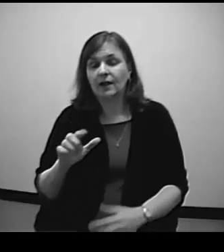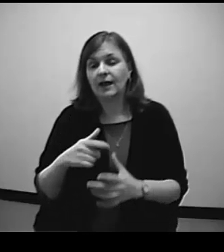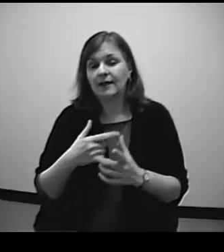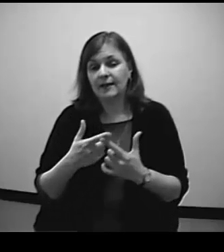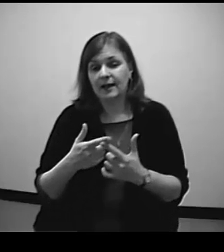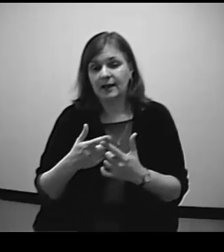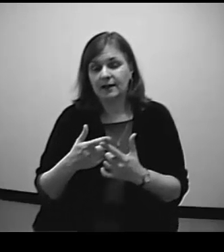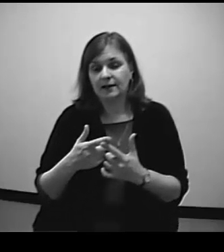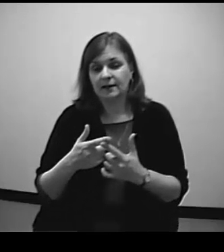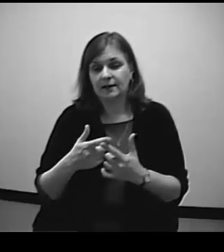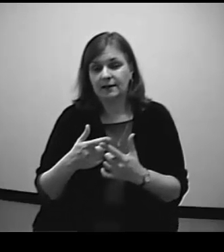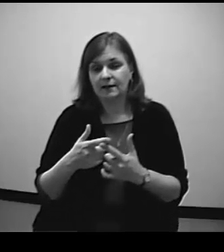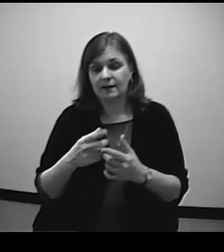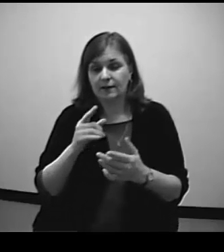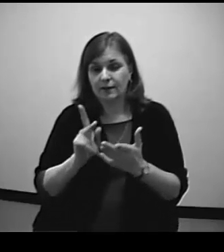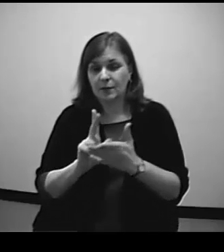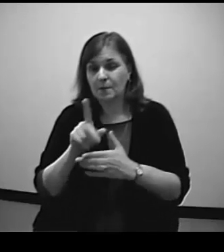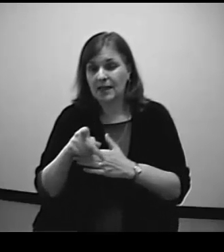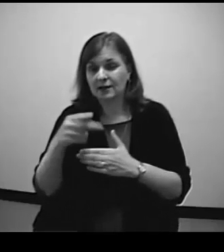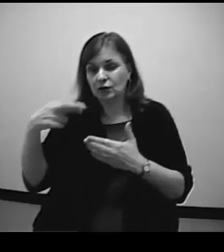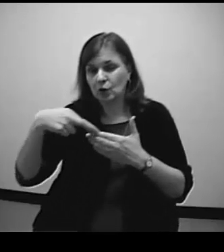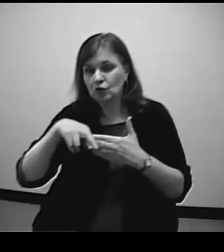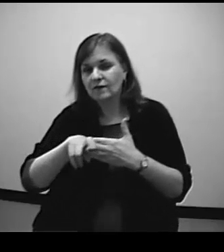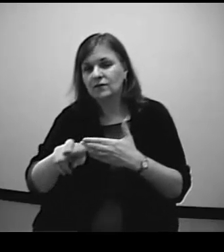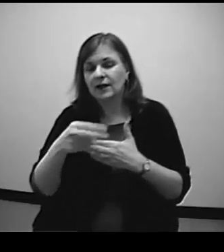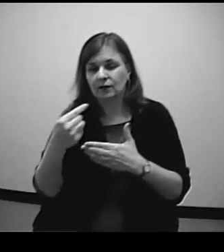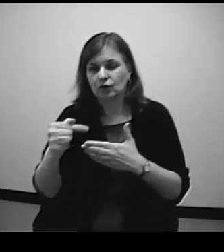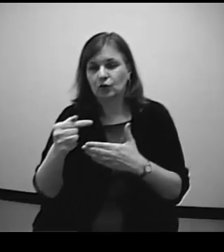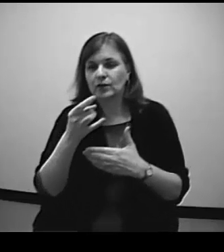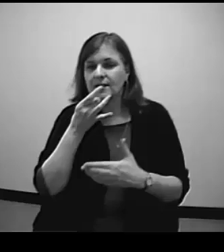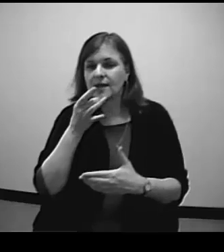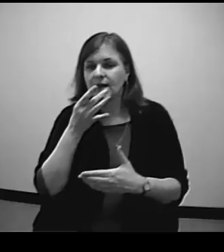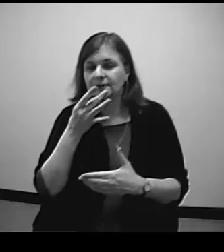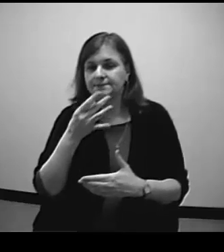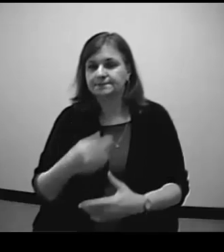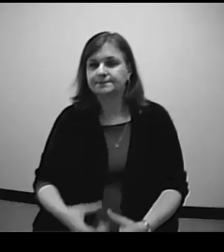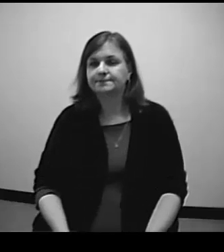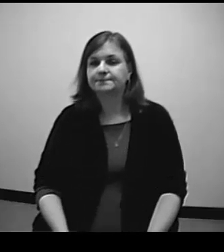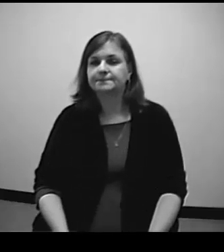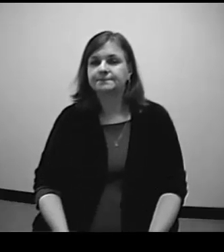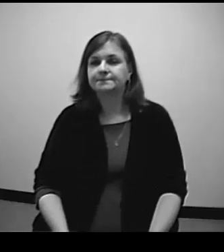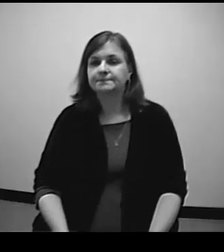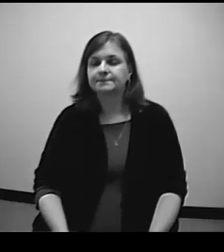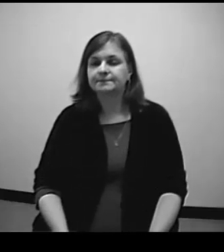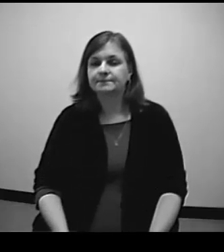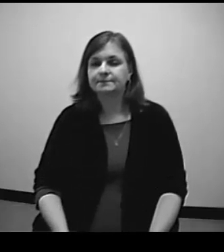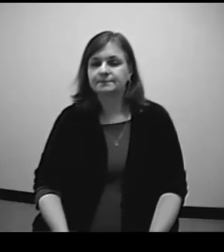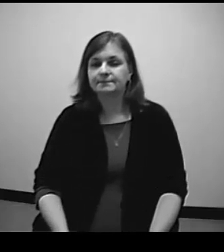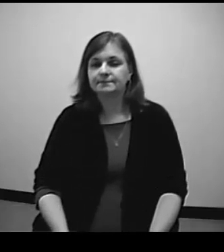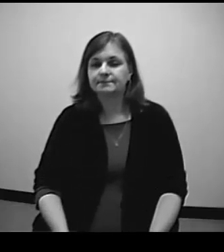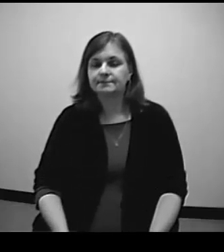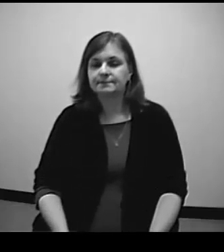reflect green light